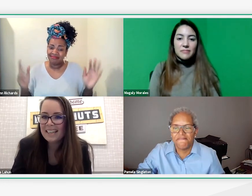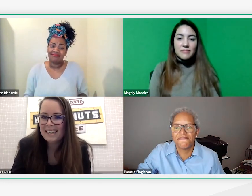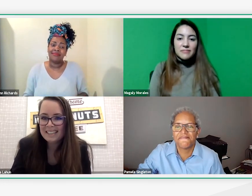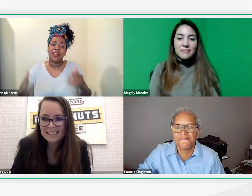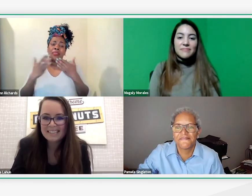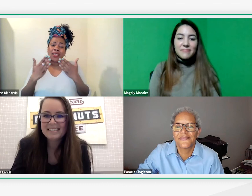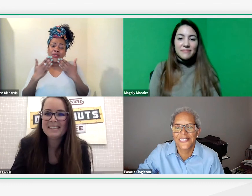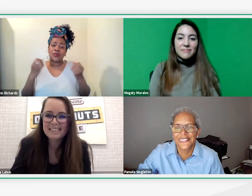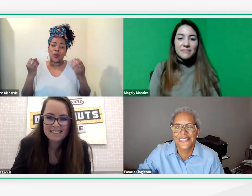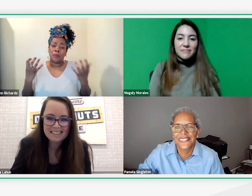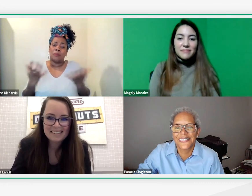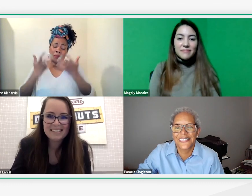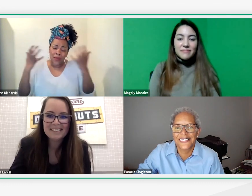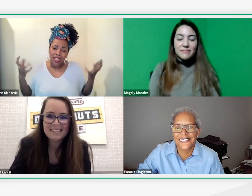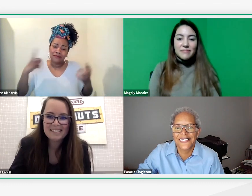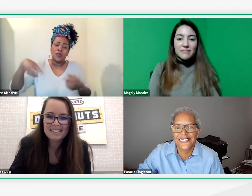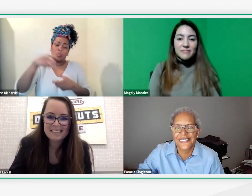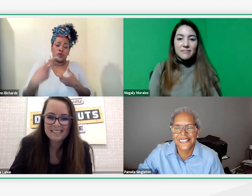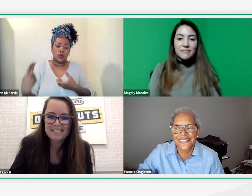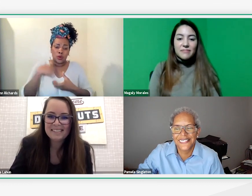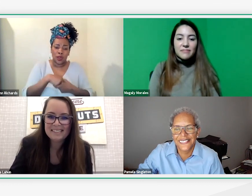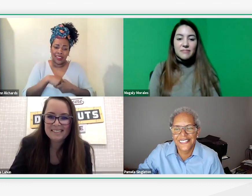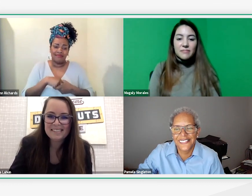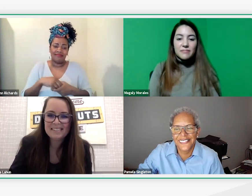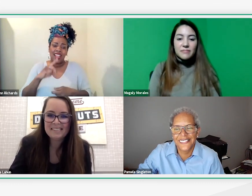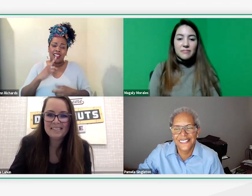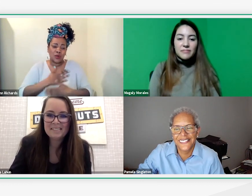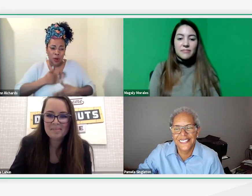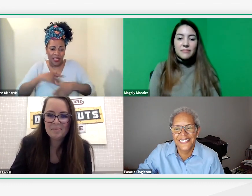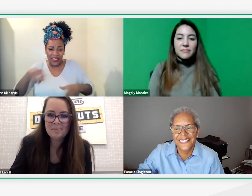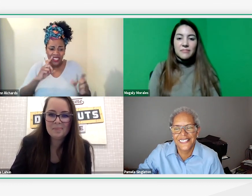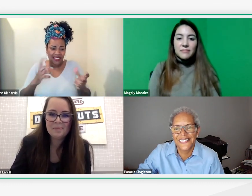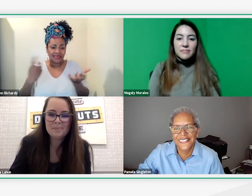And we're done! Thank you so much for all of you who joined